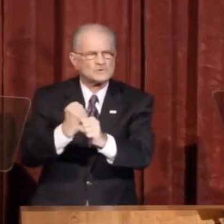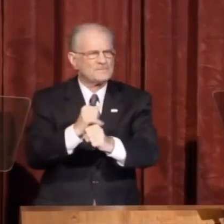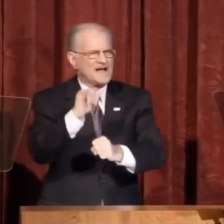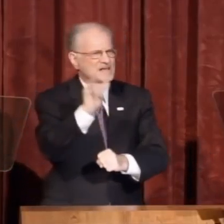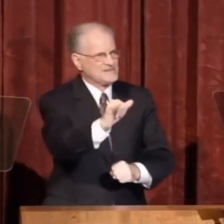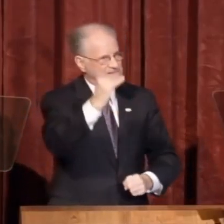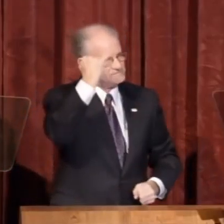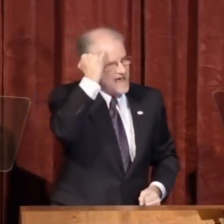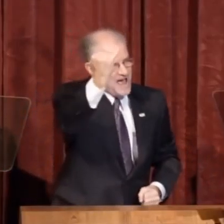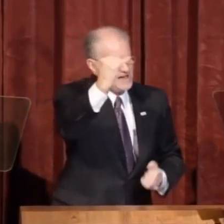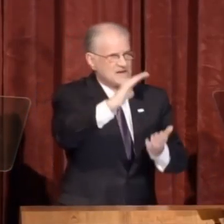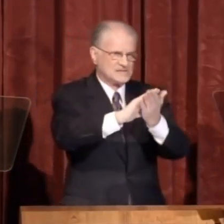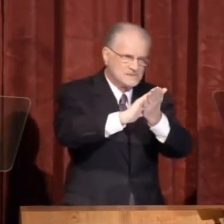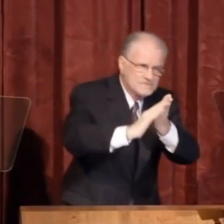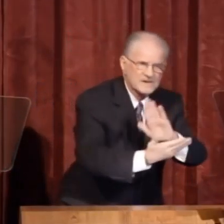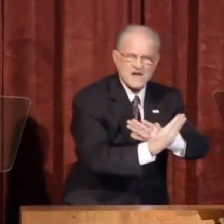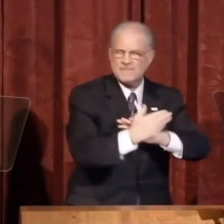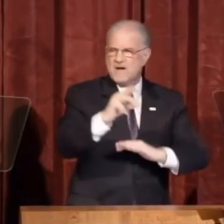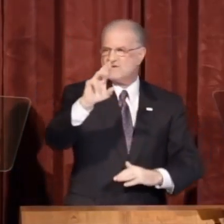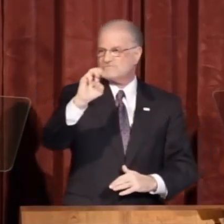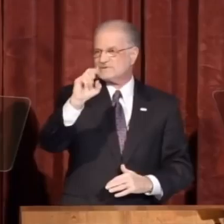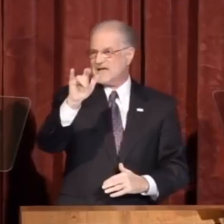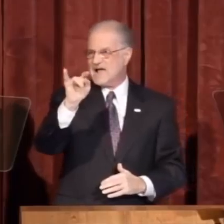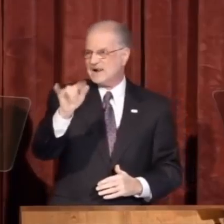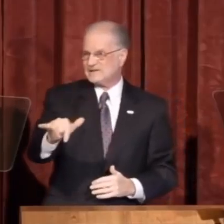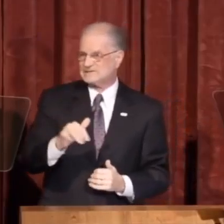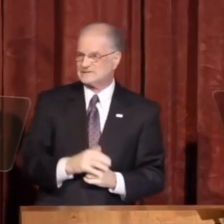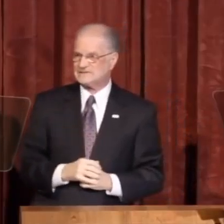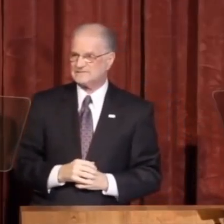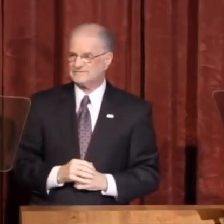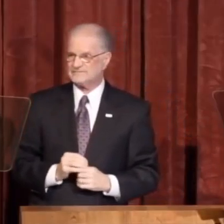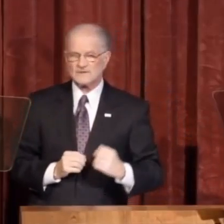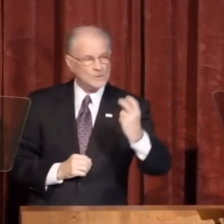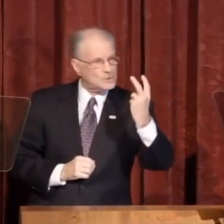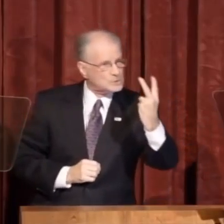So how will we use our strength in liberal arts?